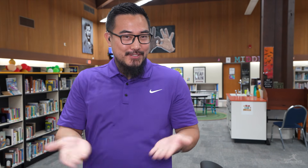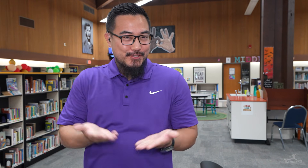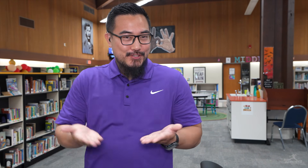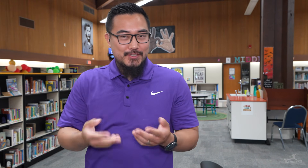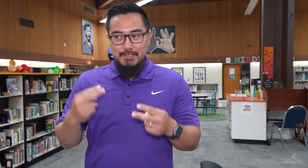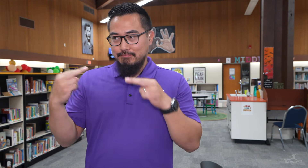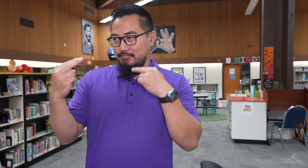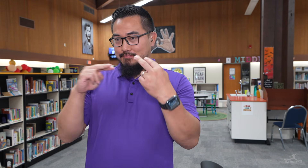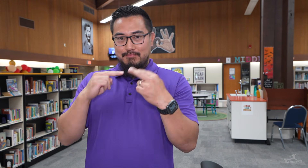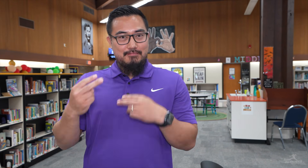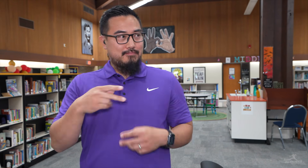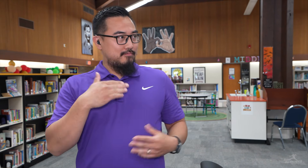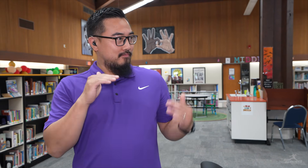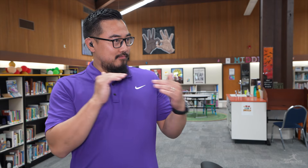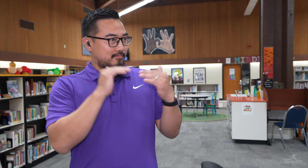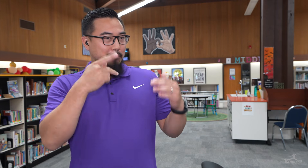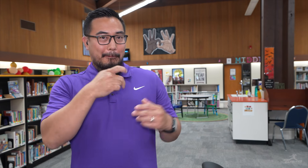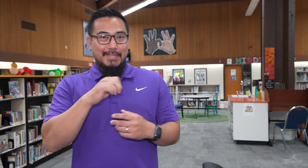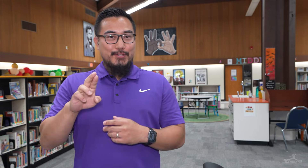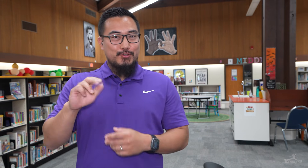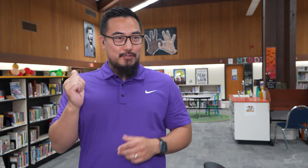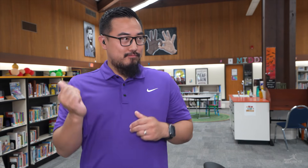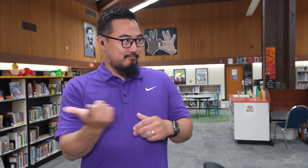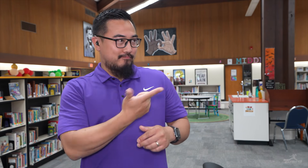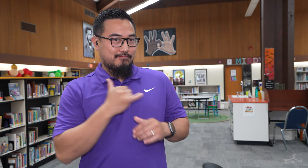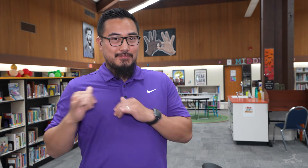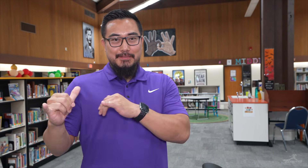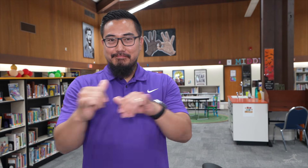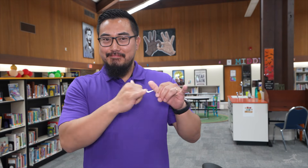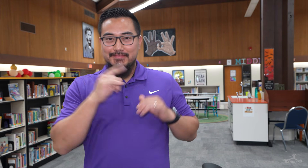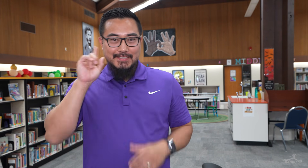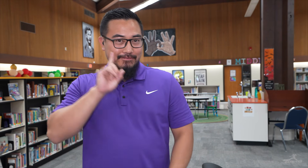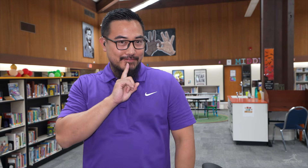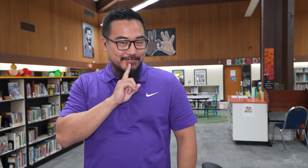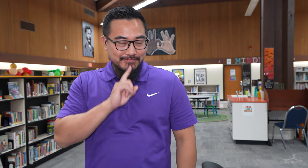can come together and have peers just like them.